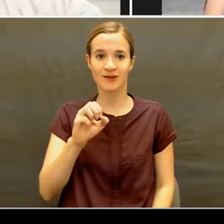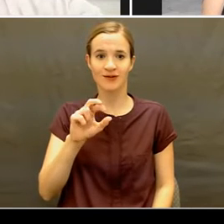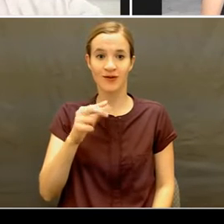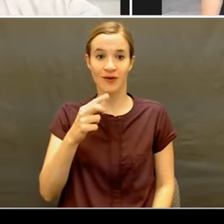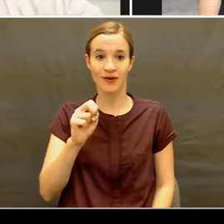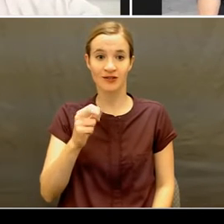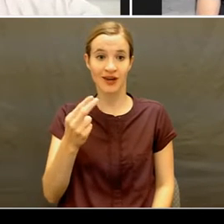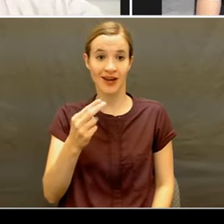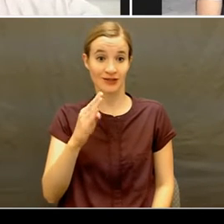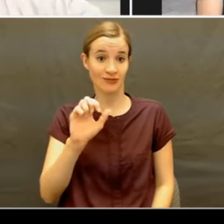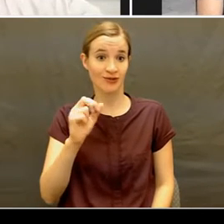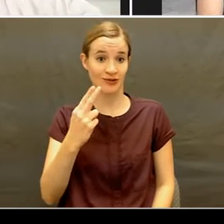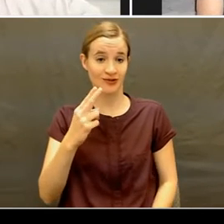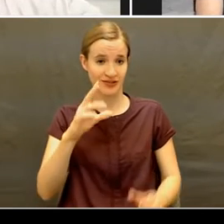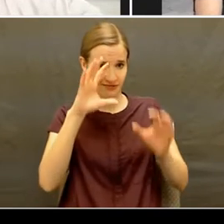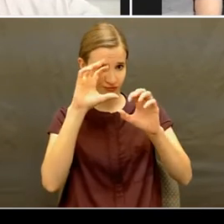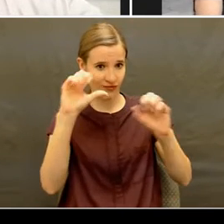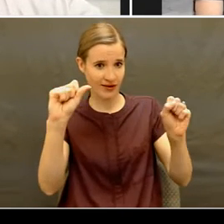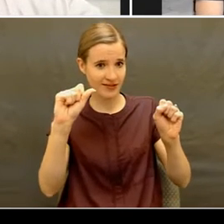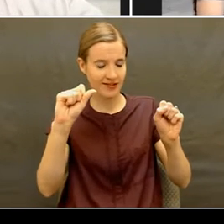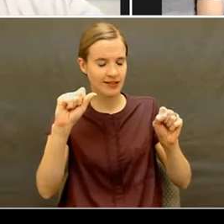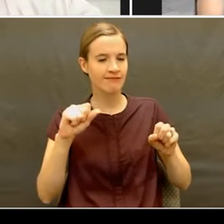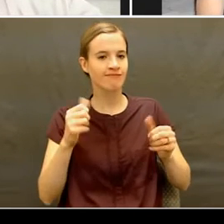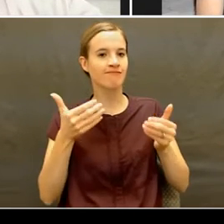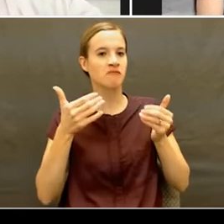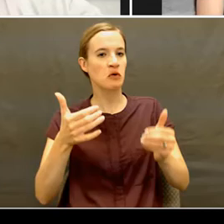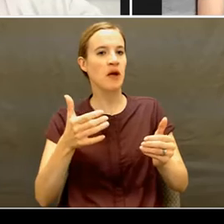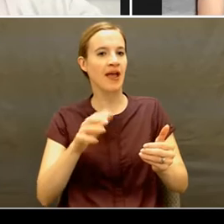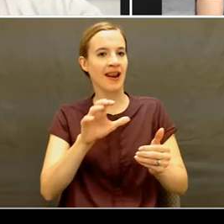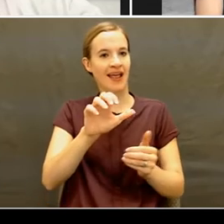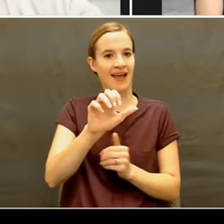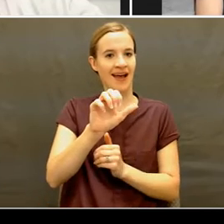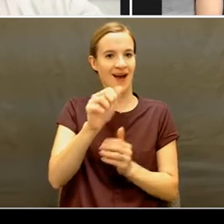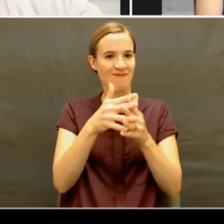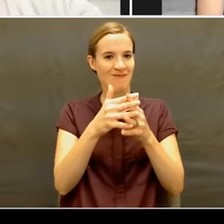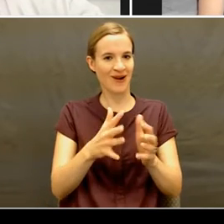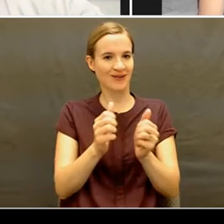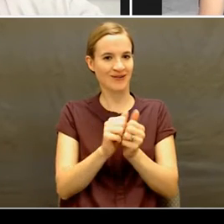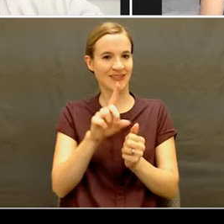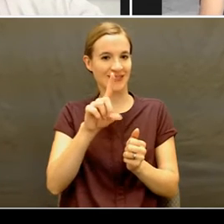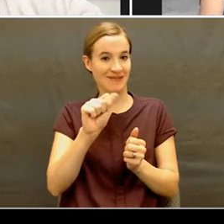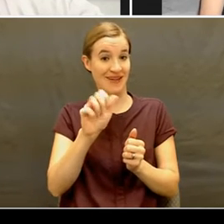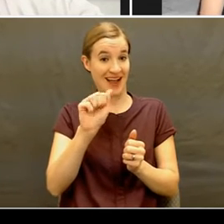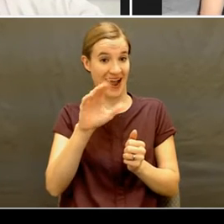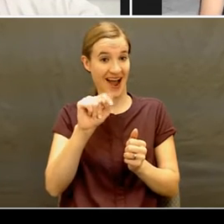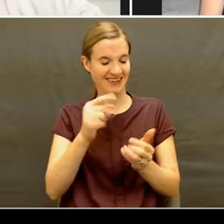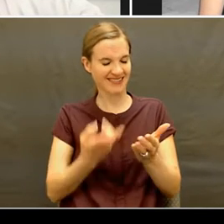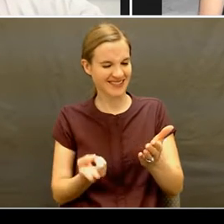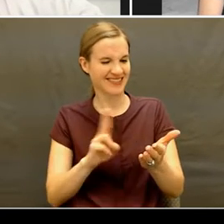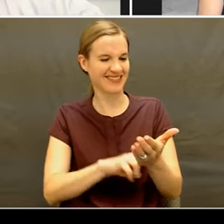Americans with Disabilities Act on the White House lawn. And who's that with him and how, where were